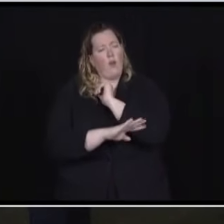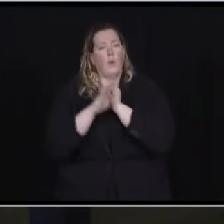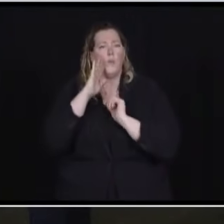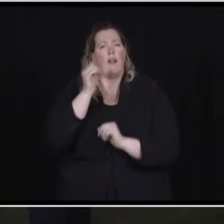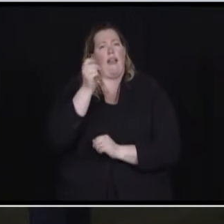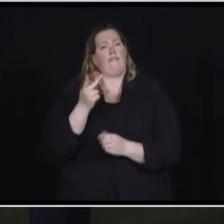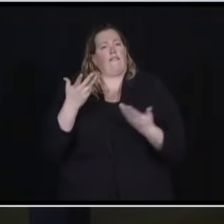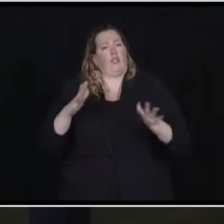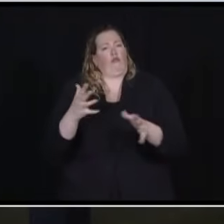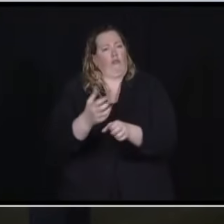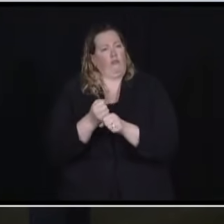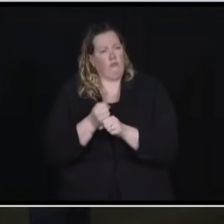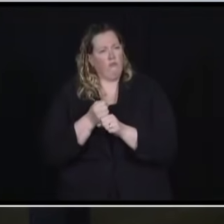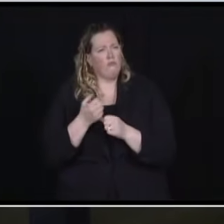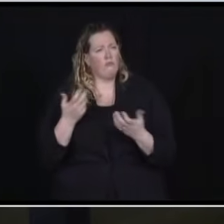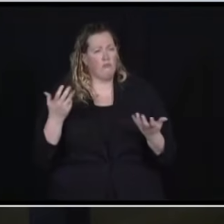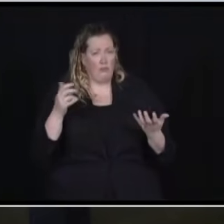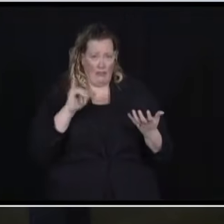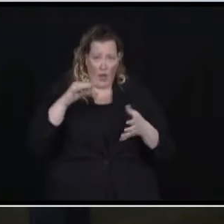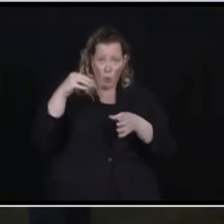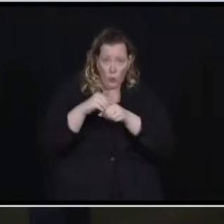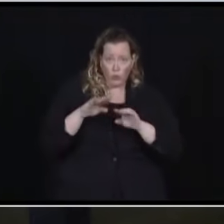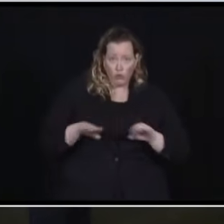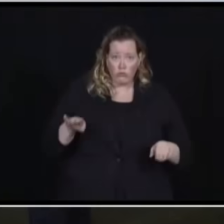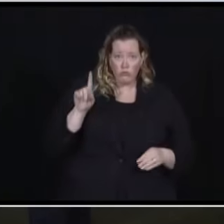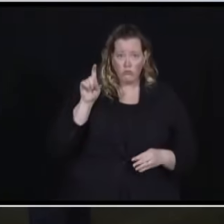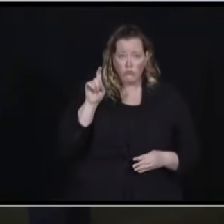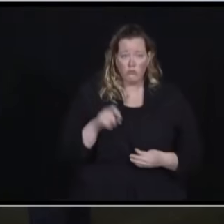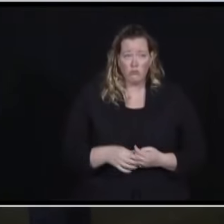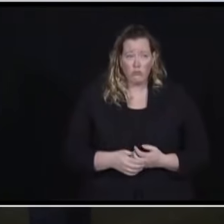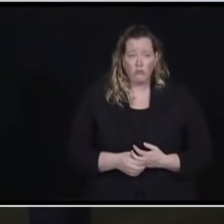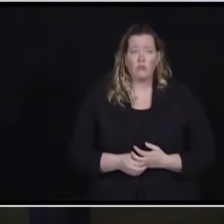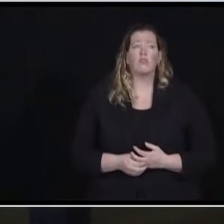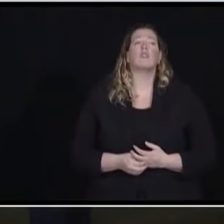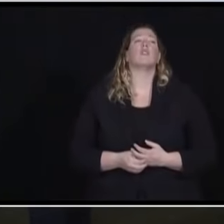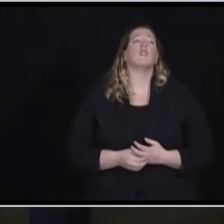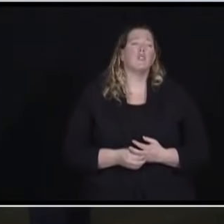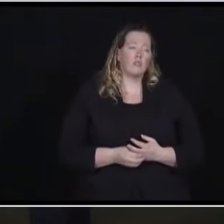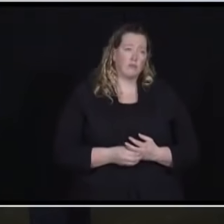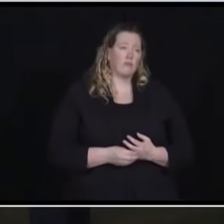You are 100% correct that both the Pfizer and the modernity vaccines